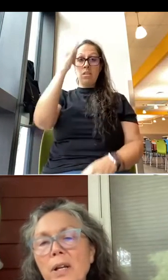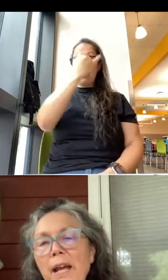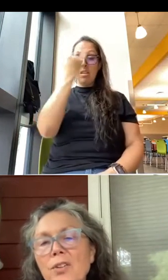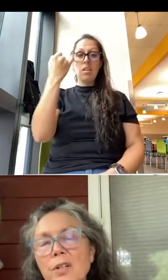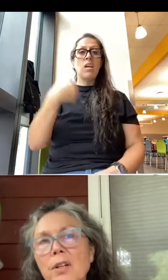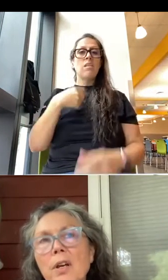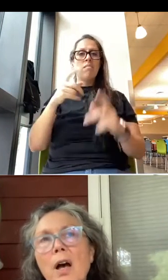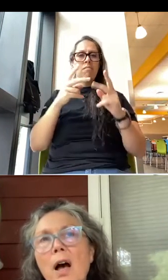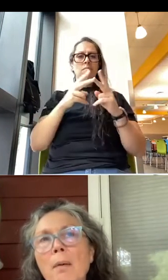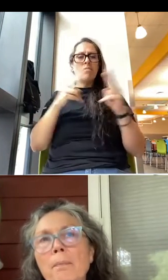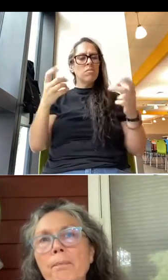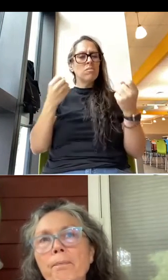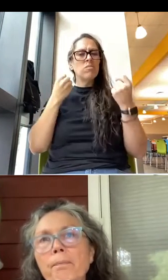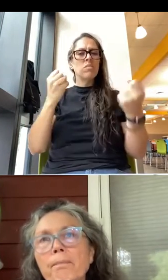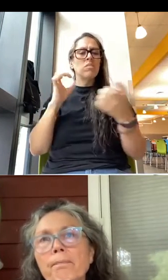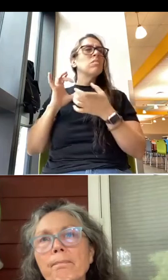connection. Um,